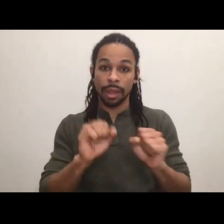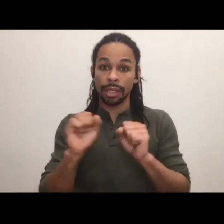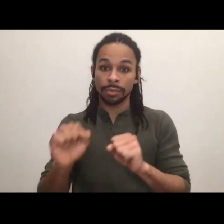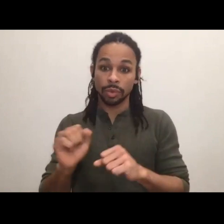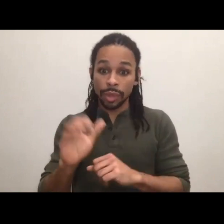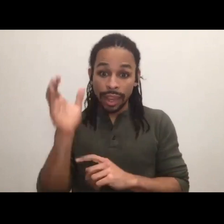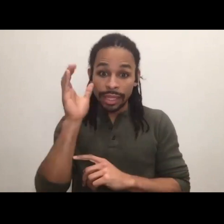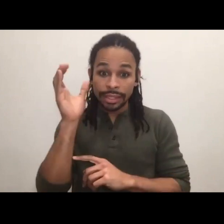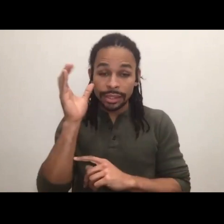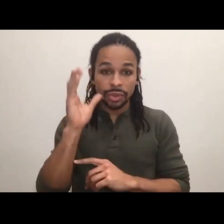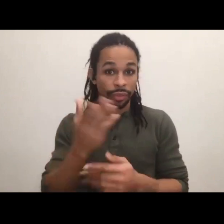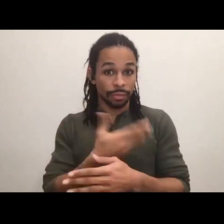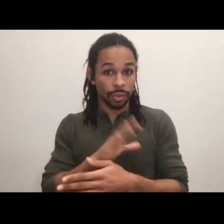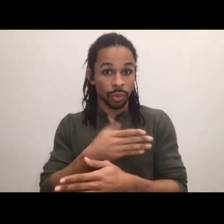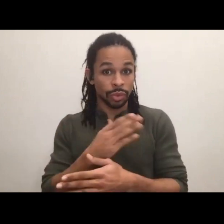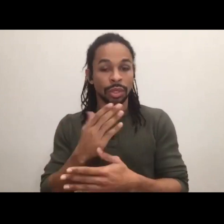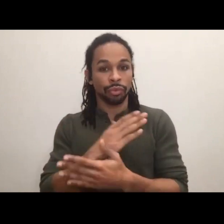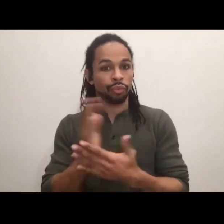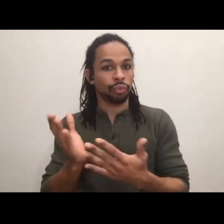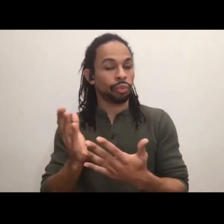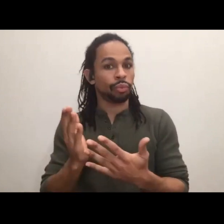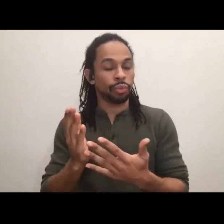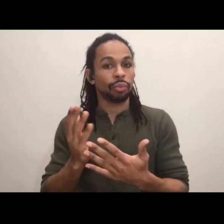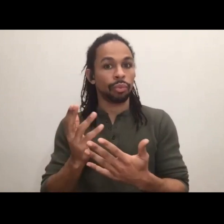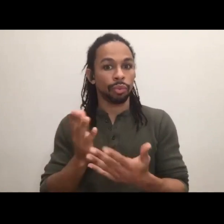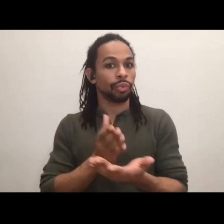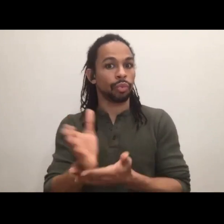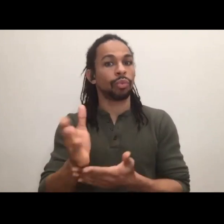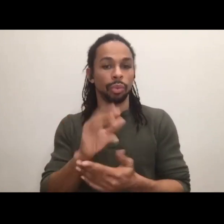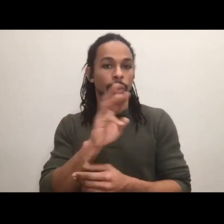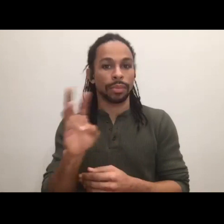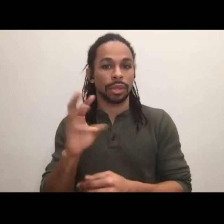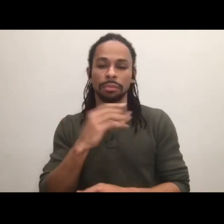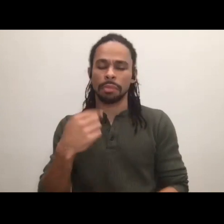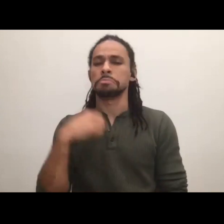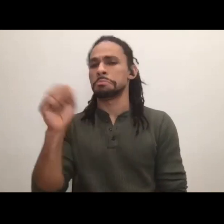Yeah. So we looked through The New York Times cooking site and we wanted to contribute.